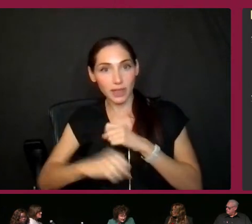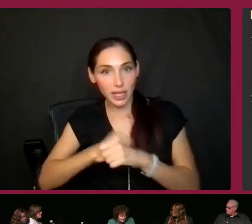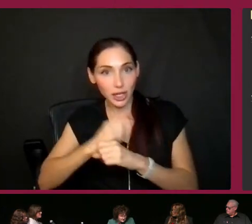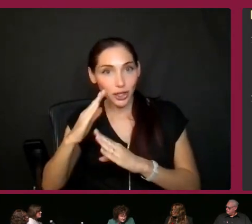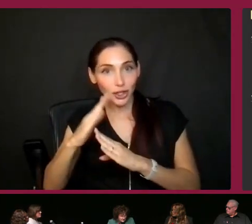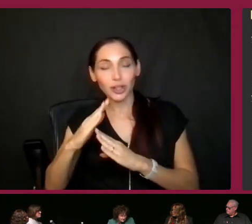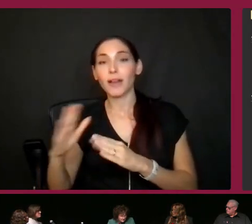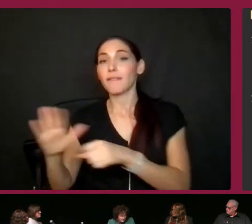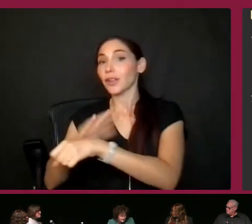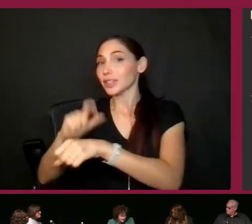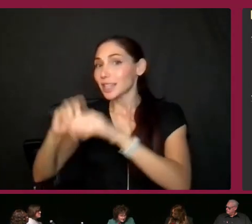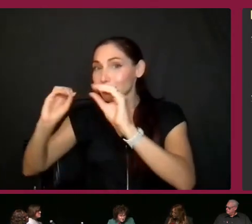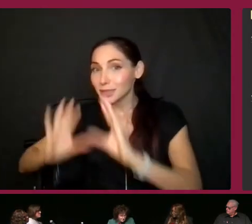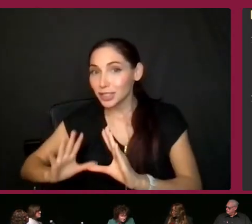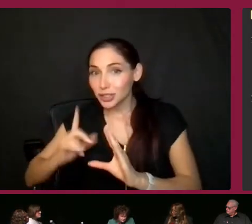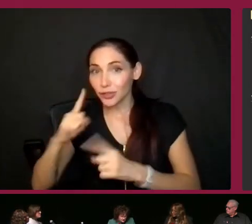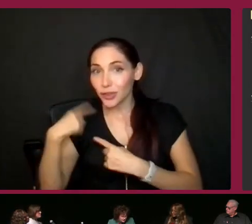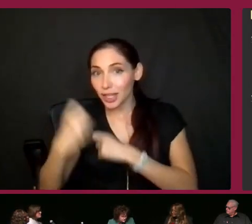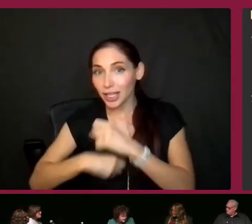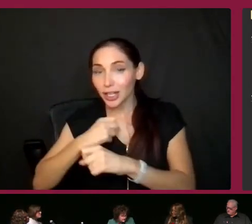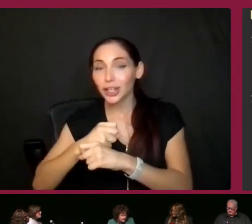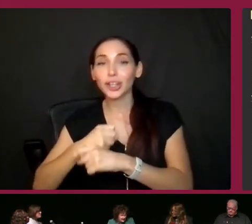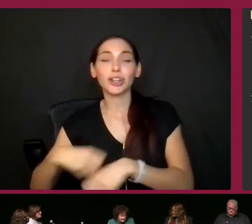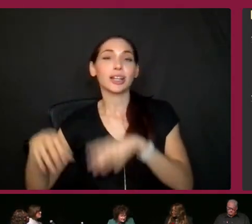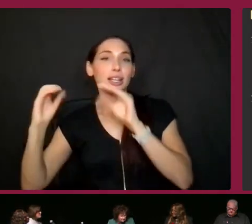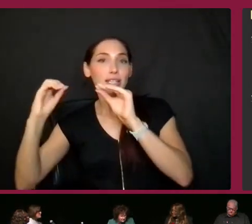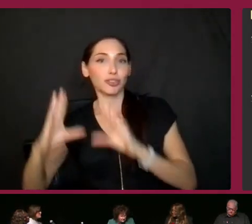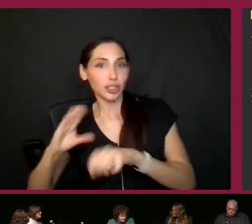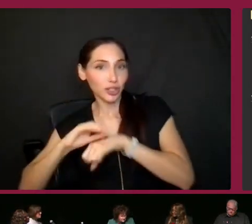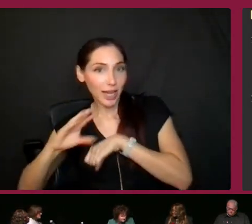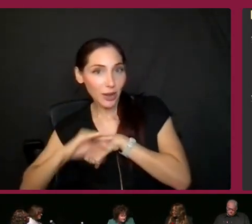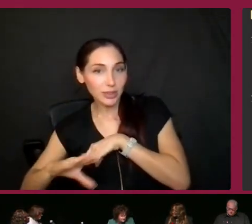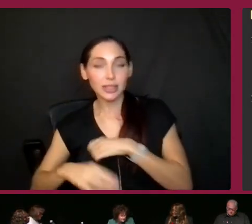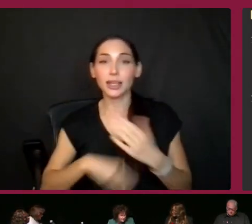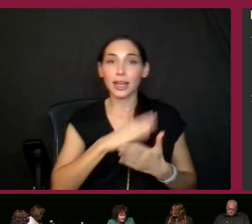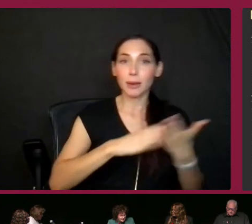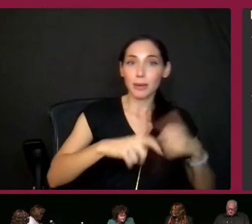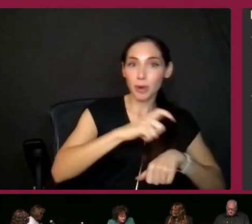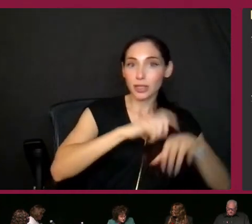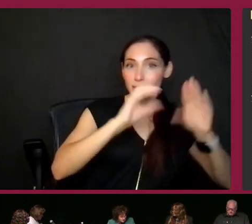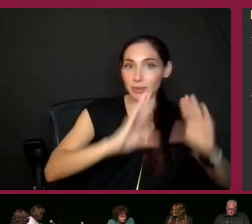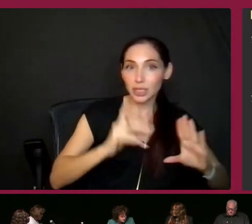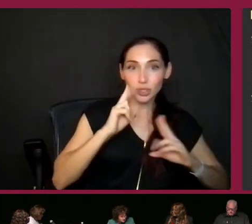faculty of the year, instructional and counseling, adjunct faculty of the year, administrator of the